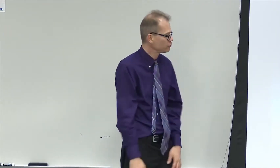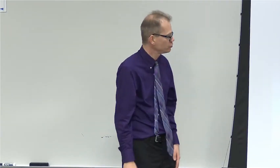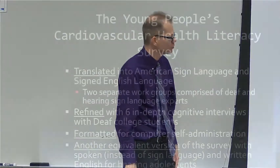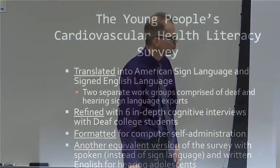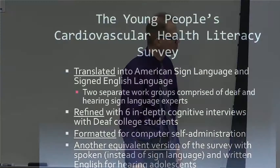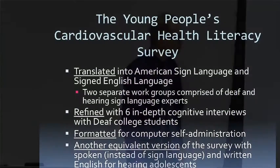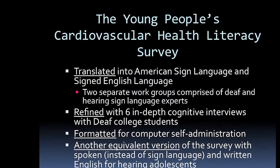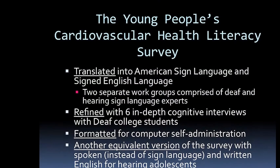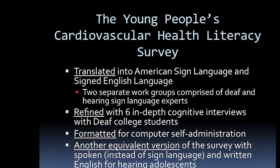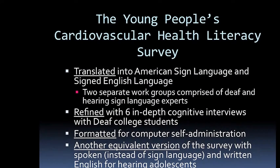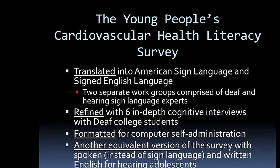I was able to improve my survey.